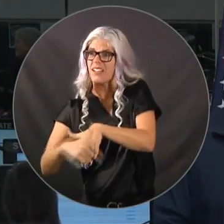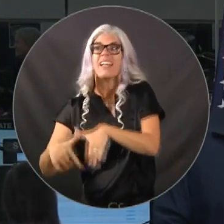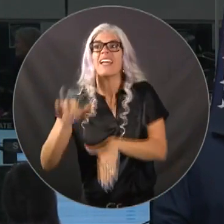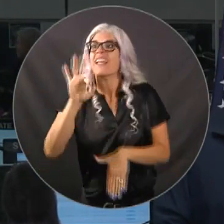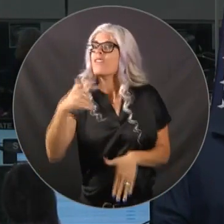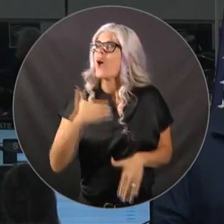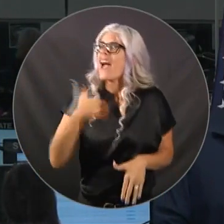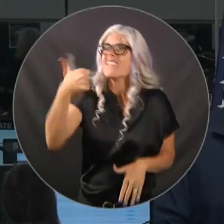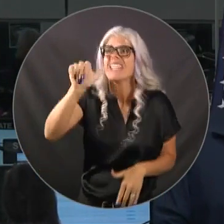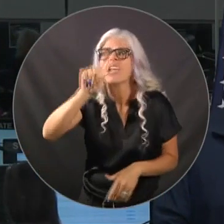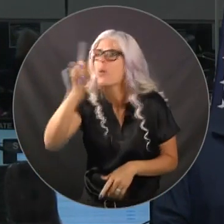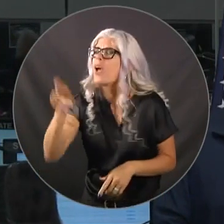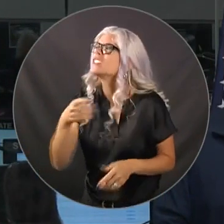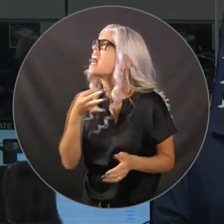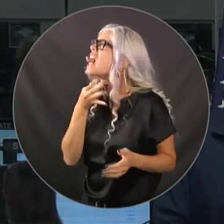continue to contact our s